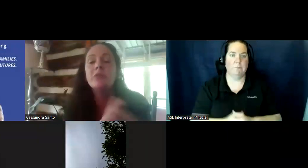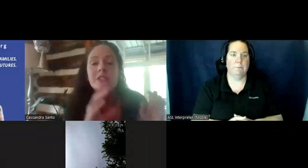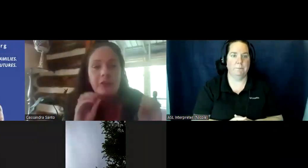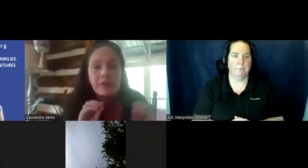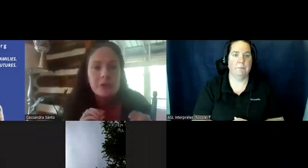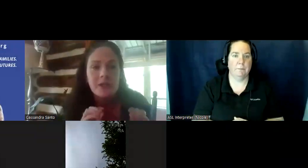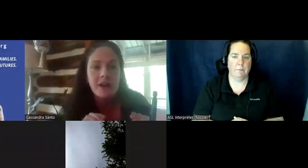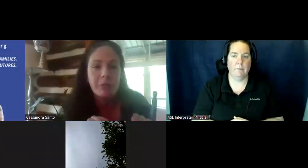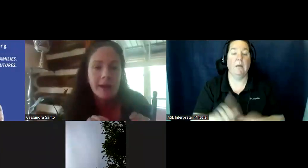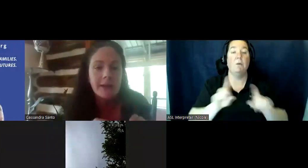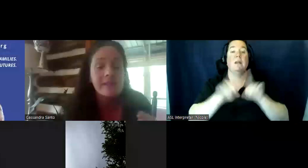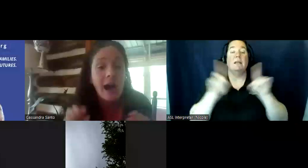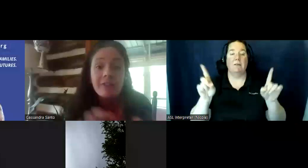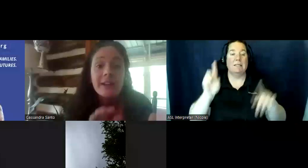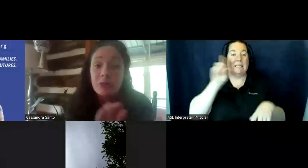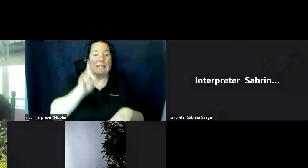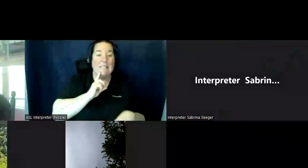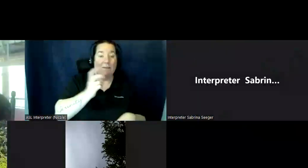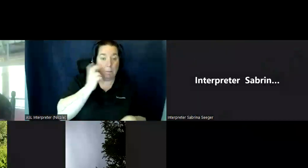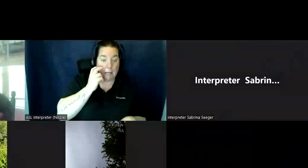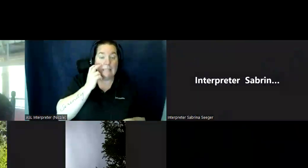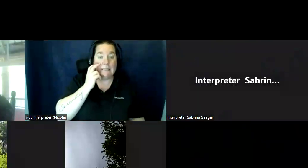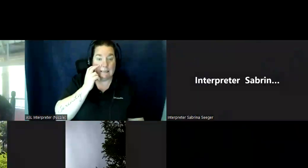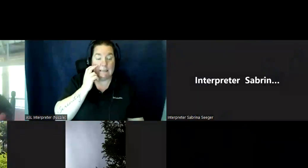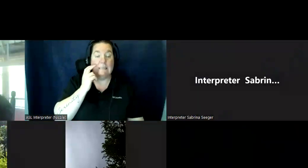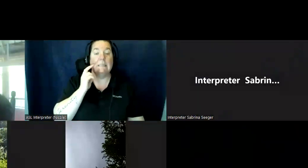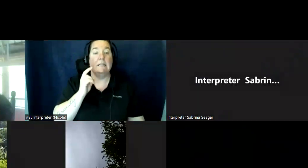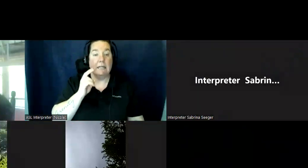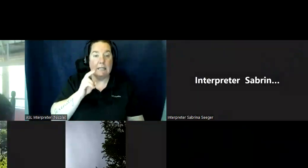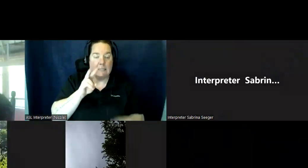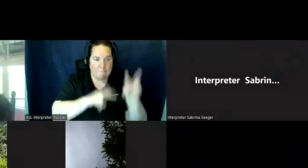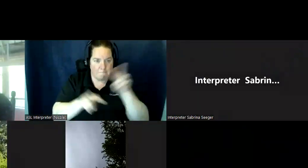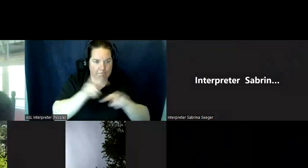of the difference between deafblindness, I find it really helpful to look at that K-12 Evaluation